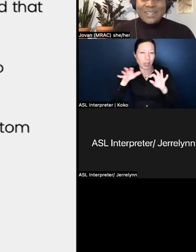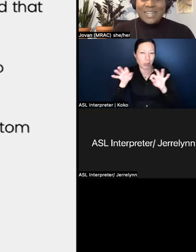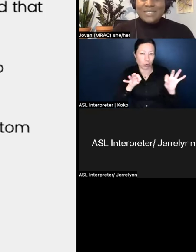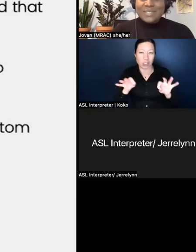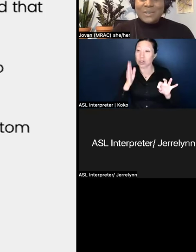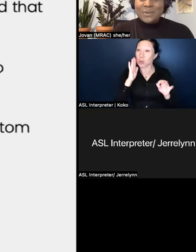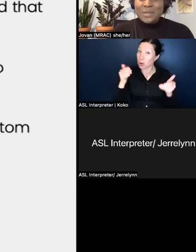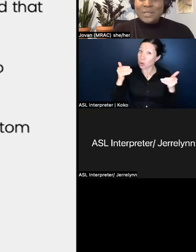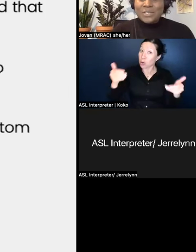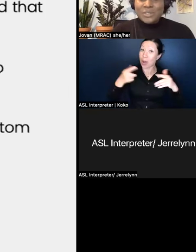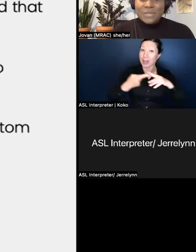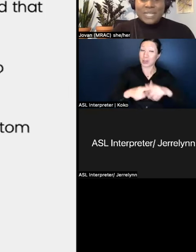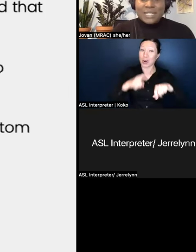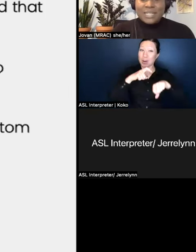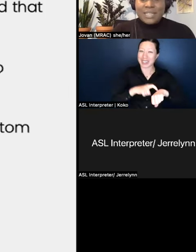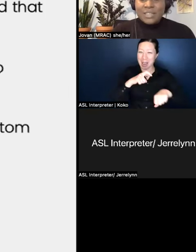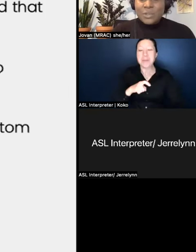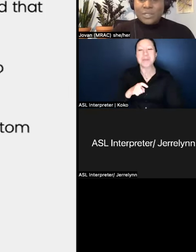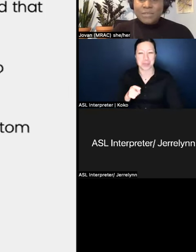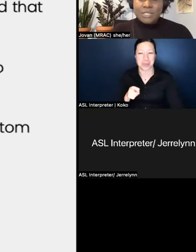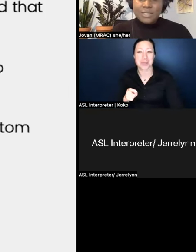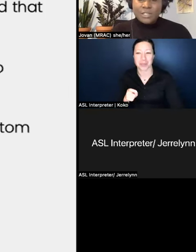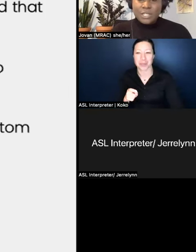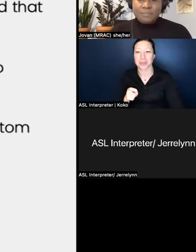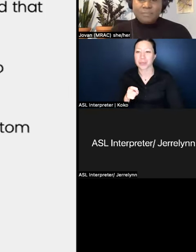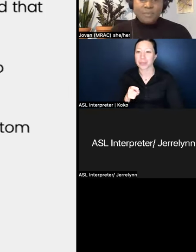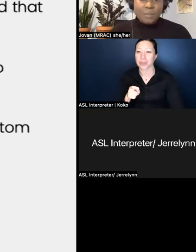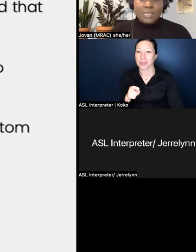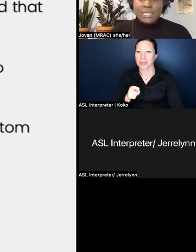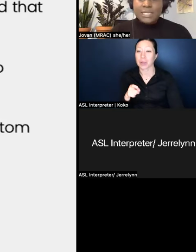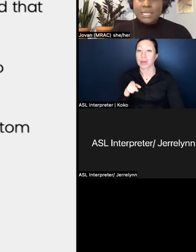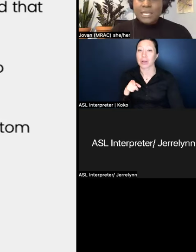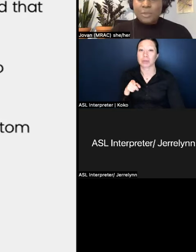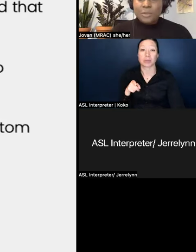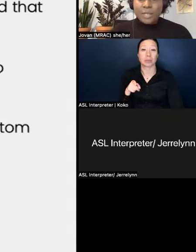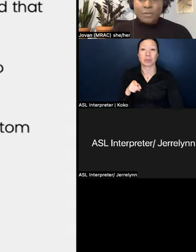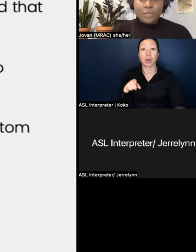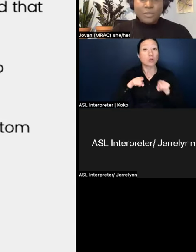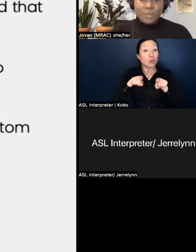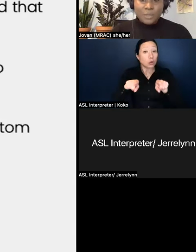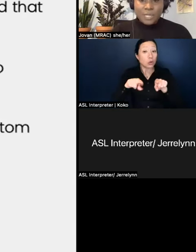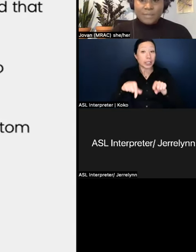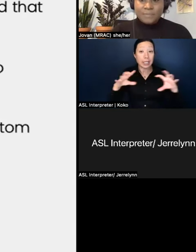All right, so during the course of this session, please keep your microphone muted.